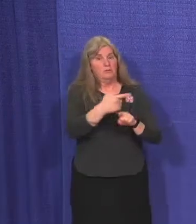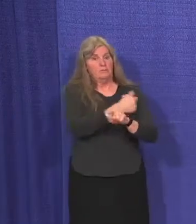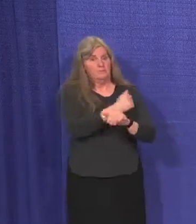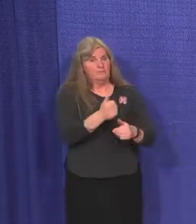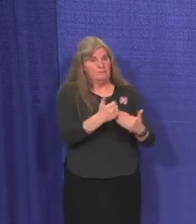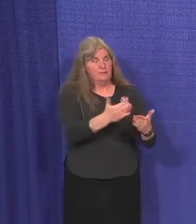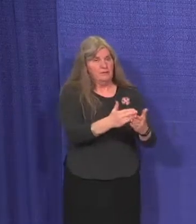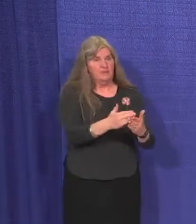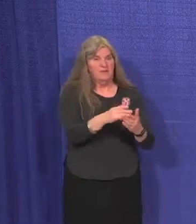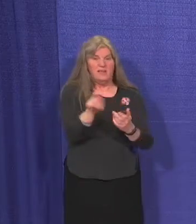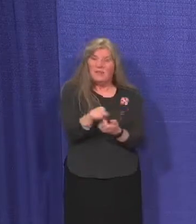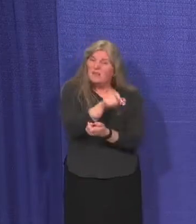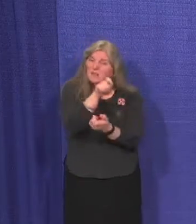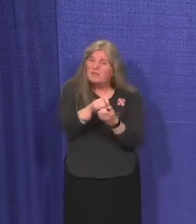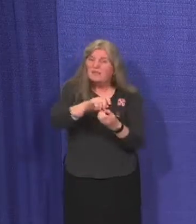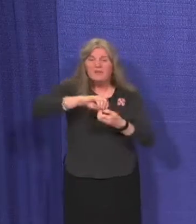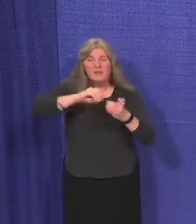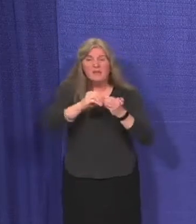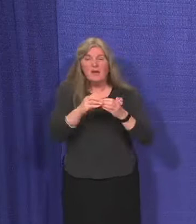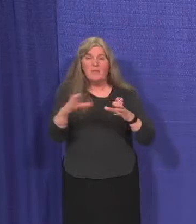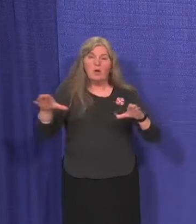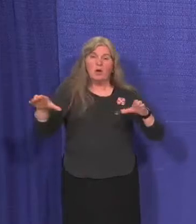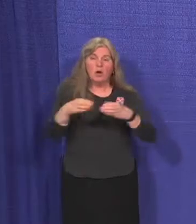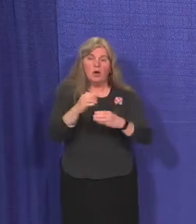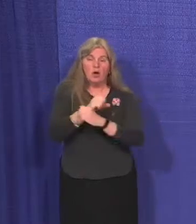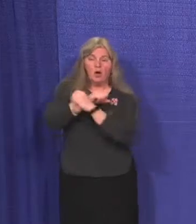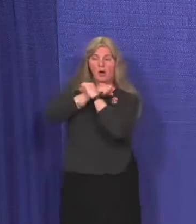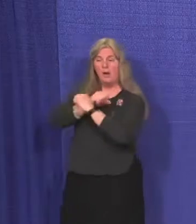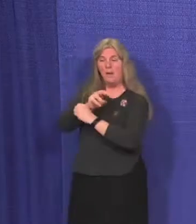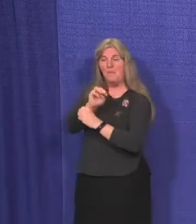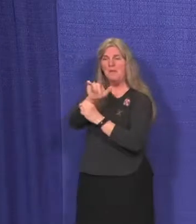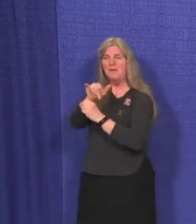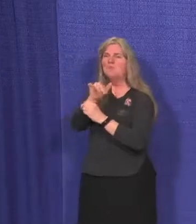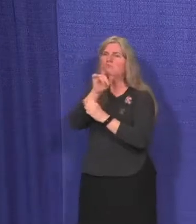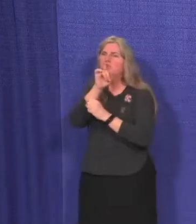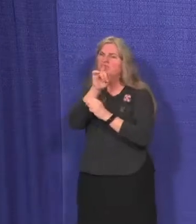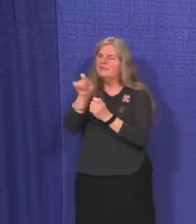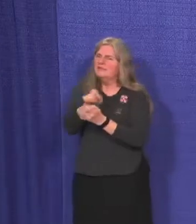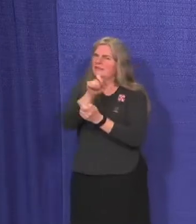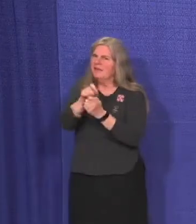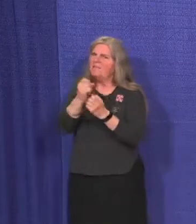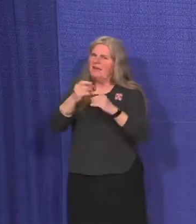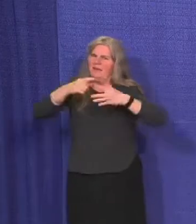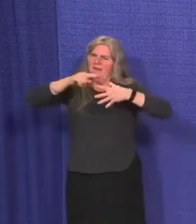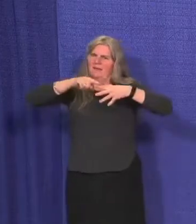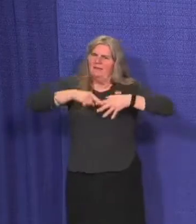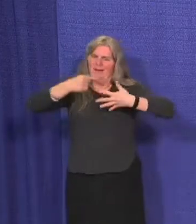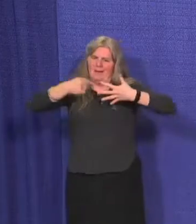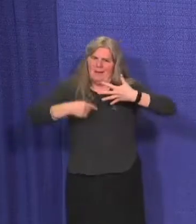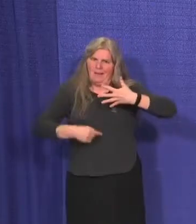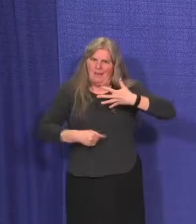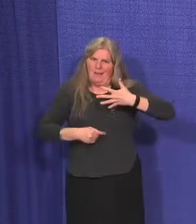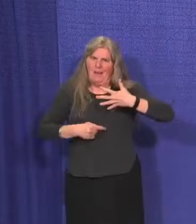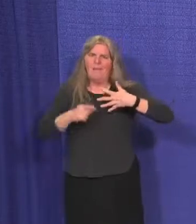doses. 75 percent uptake would be best if it were even across all age